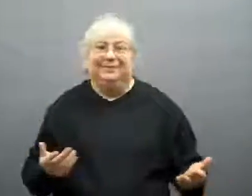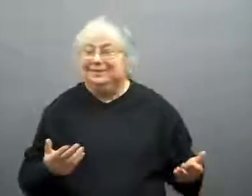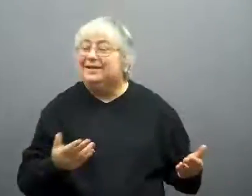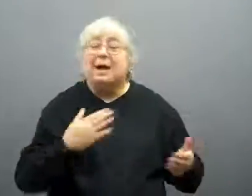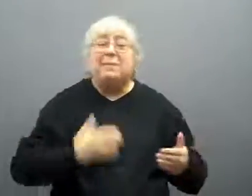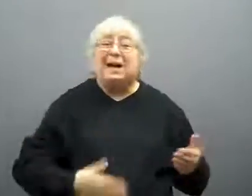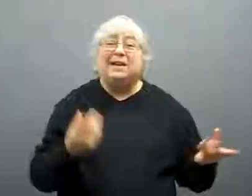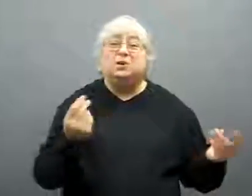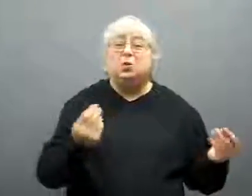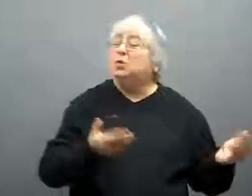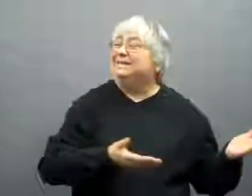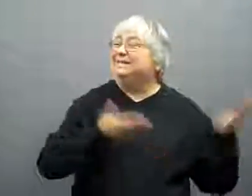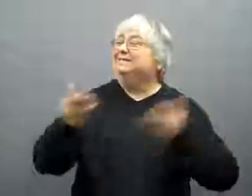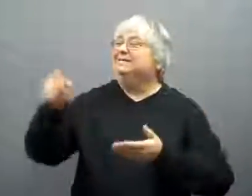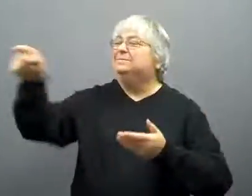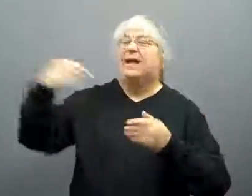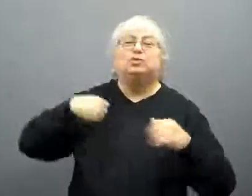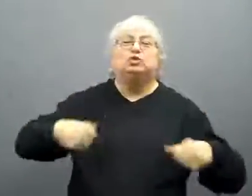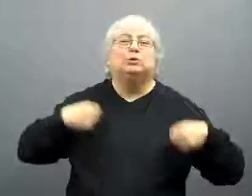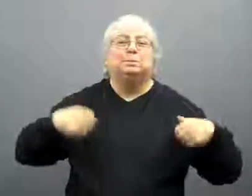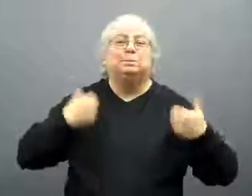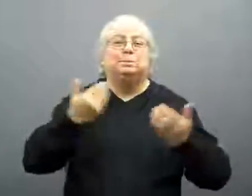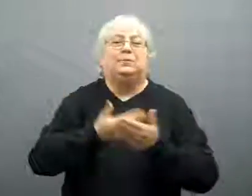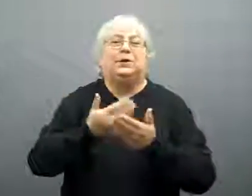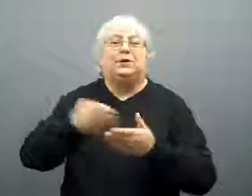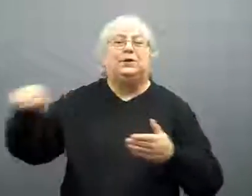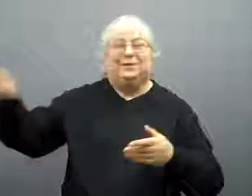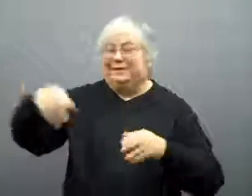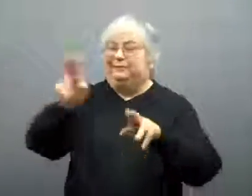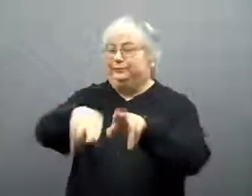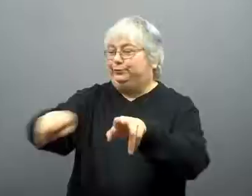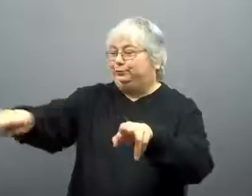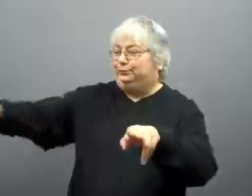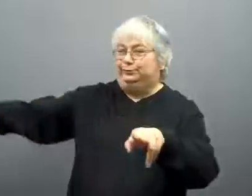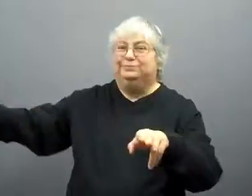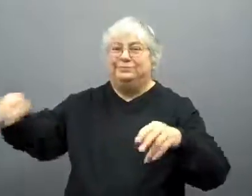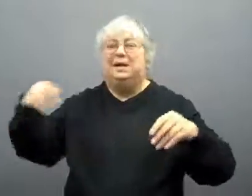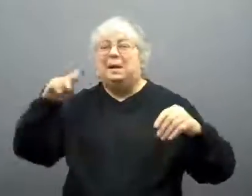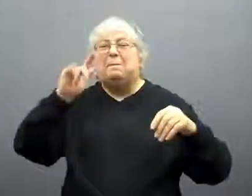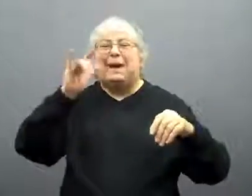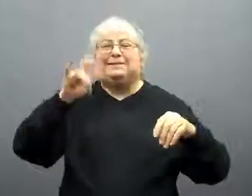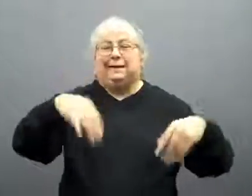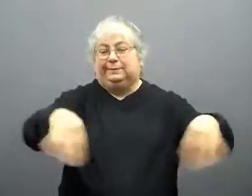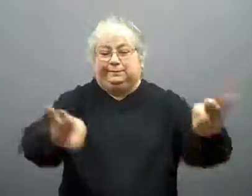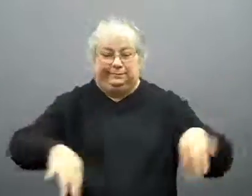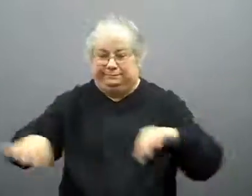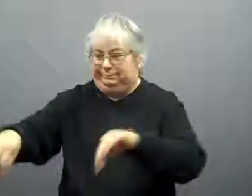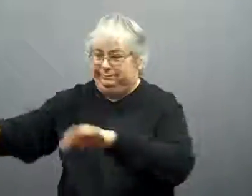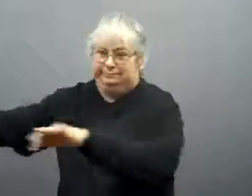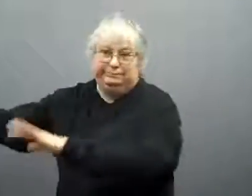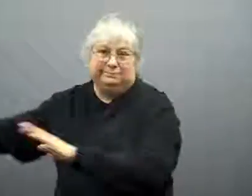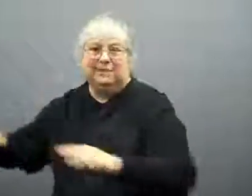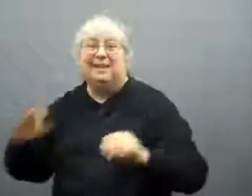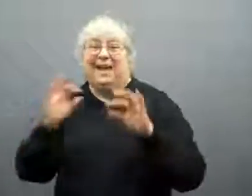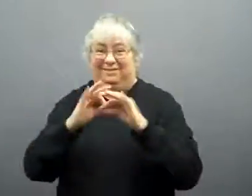The bodies were laid out in a nearby gym, covered with plastic.